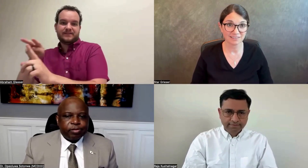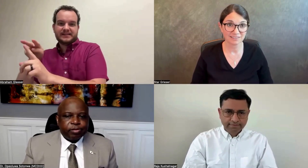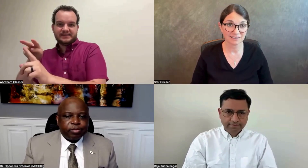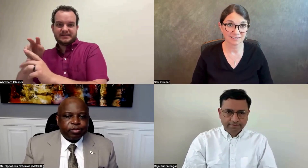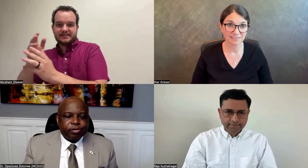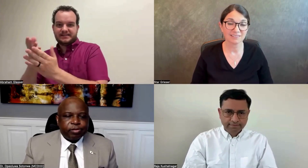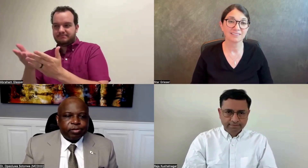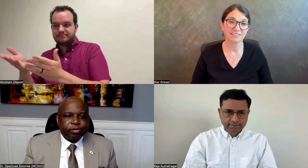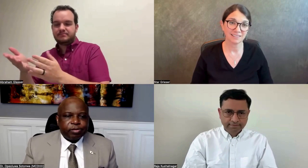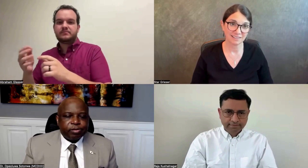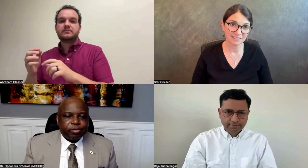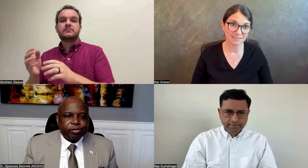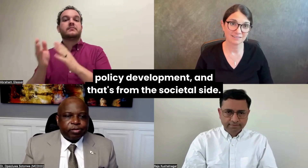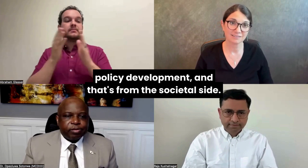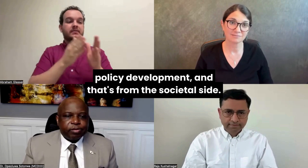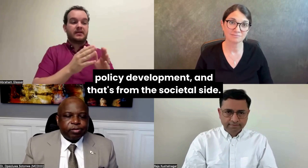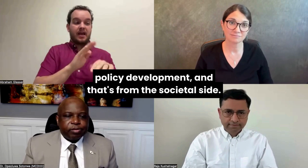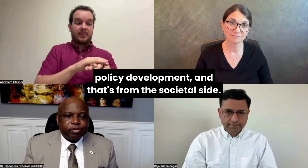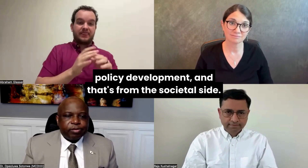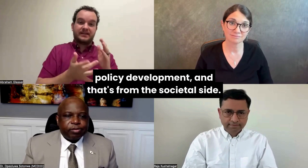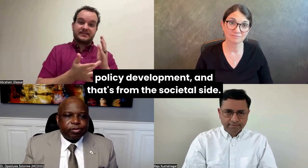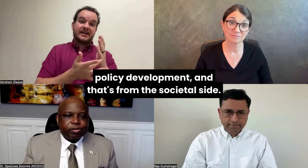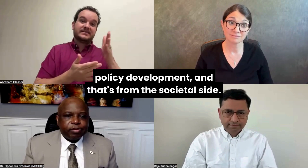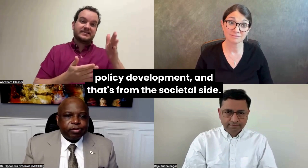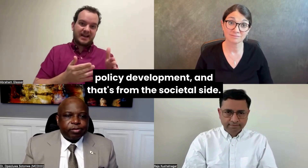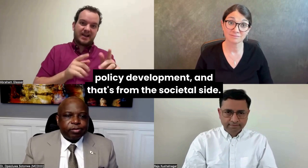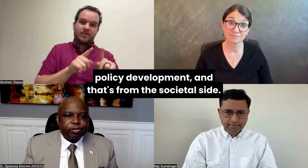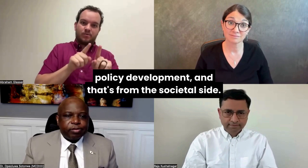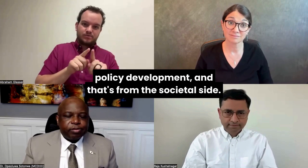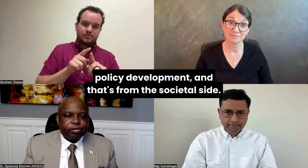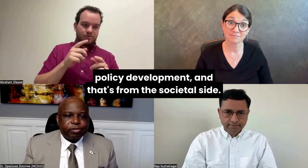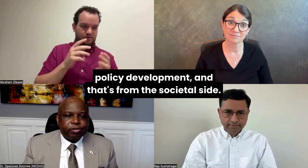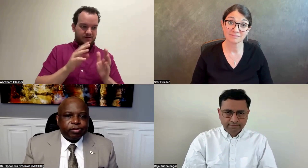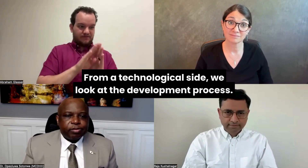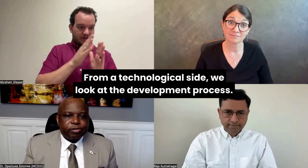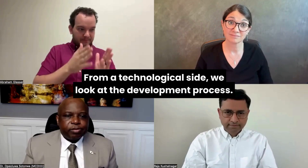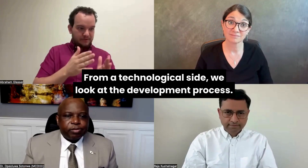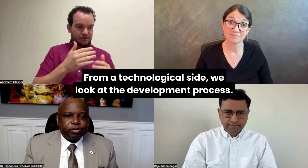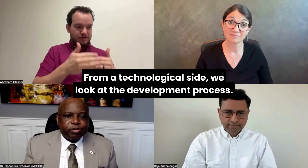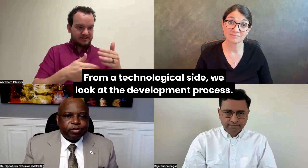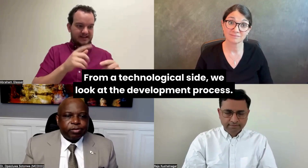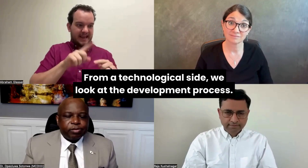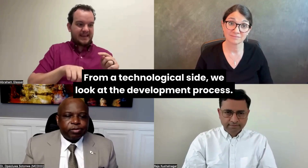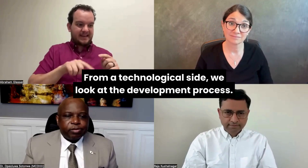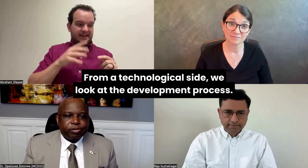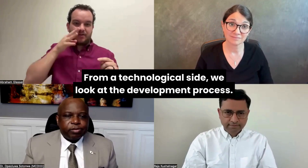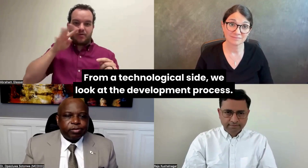policy development, and that's from the societal side. From a technological side, we look at the development process.